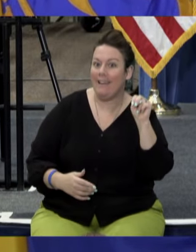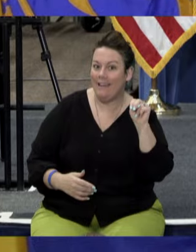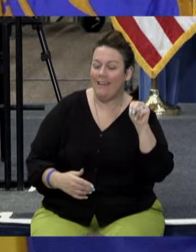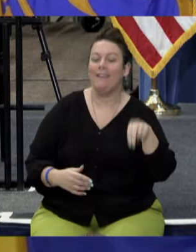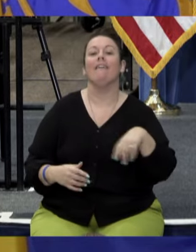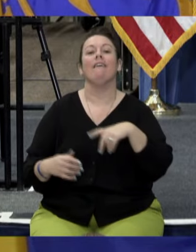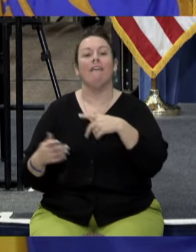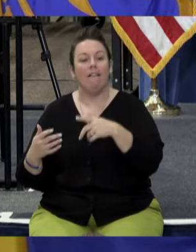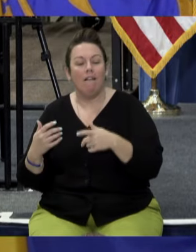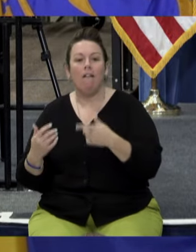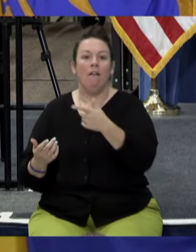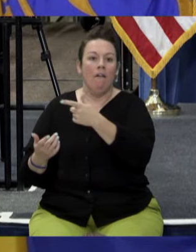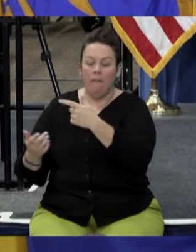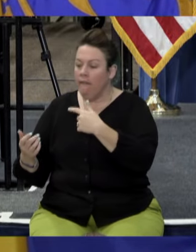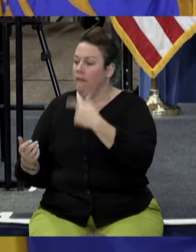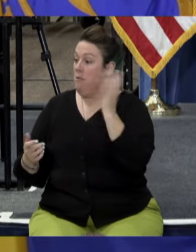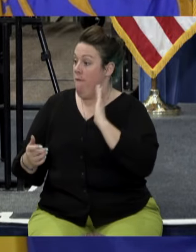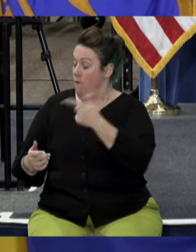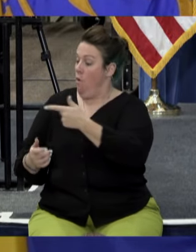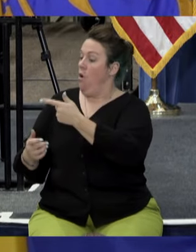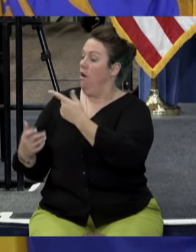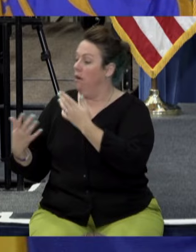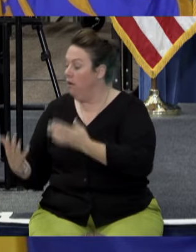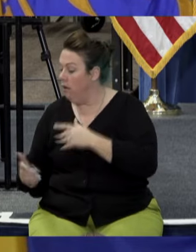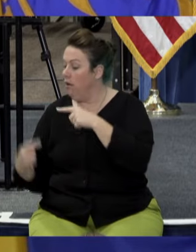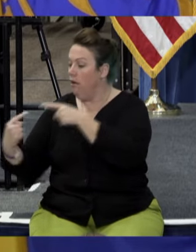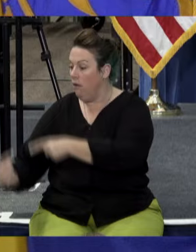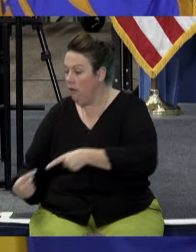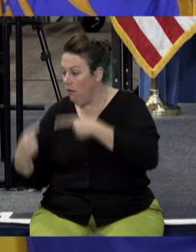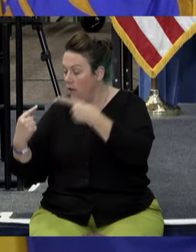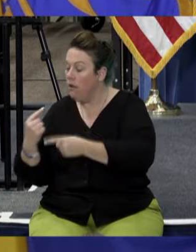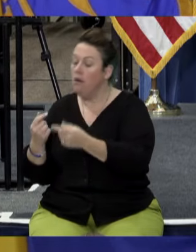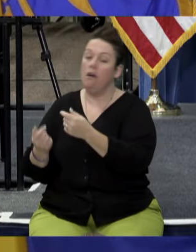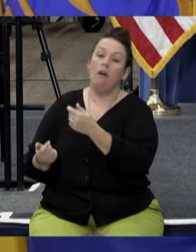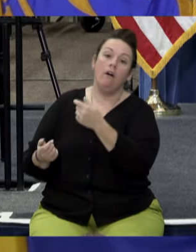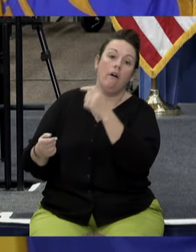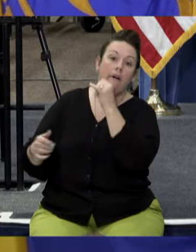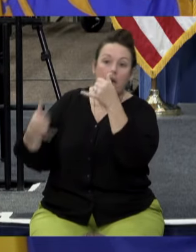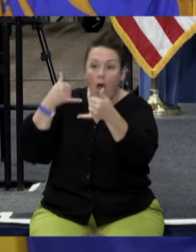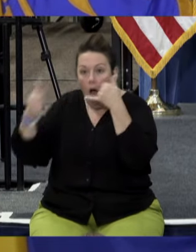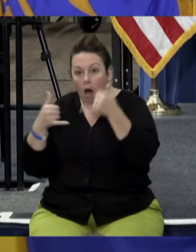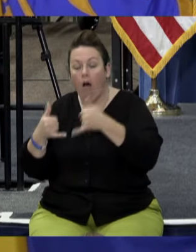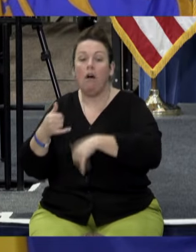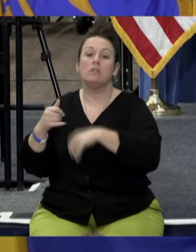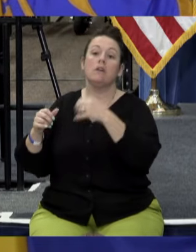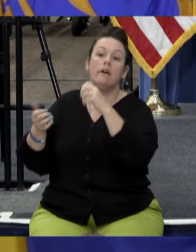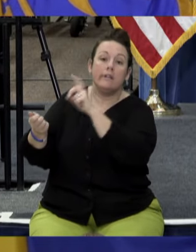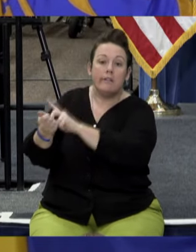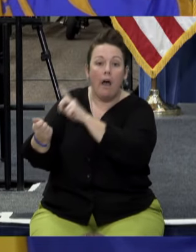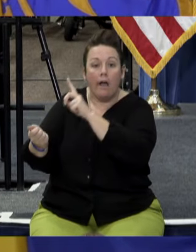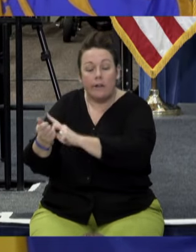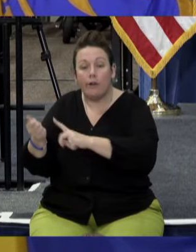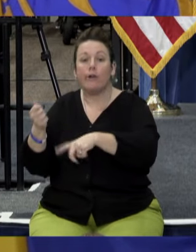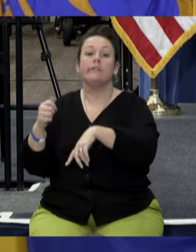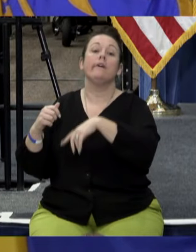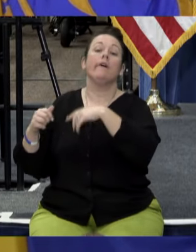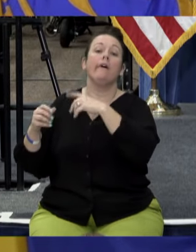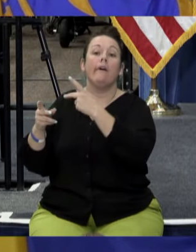calls between doctors, insurance, pharmacies, but I became a dragon daughter caregiver. And